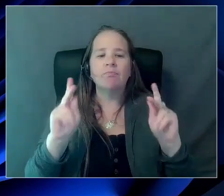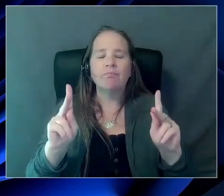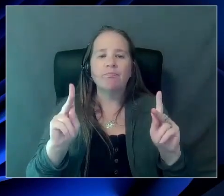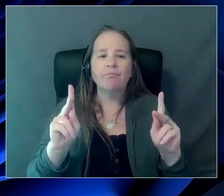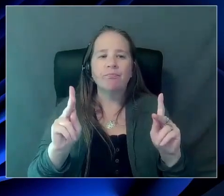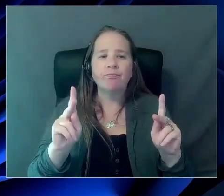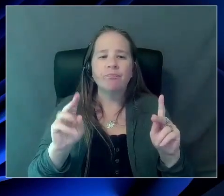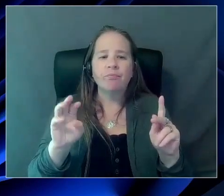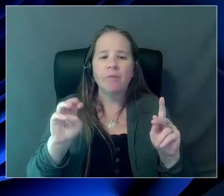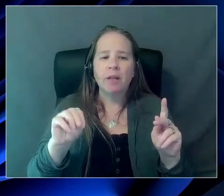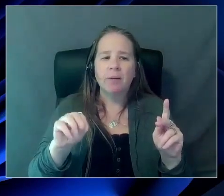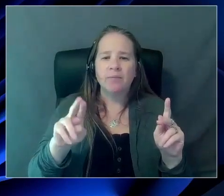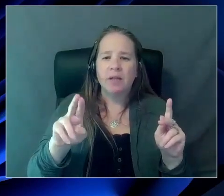Sing NVDA you will.